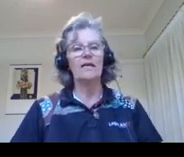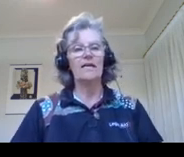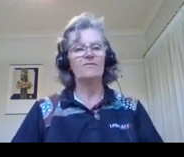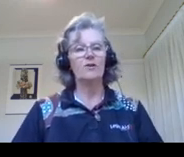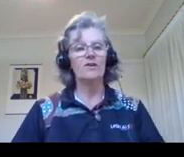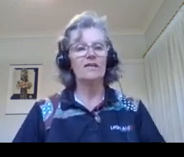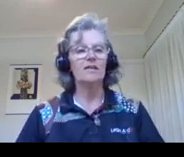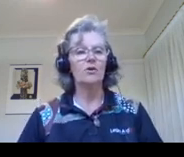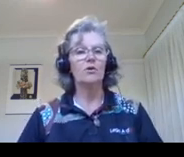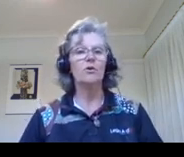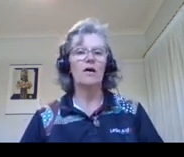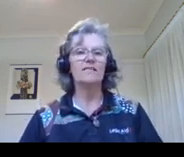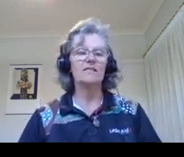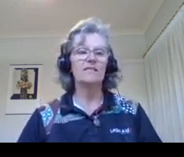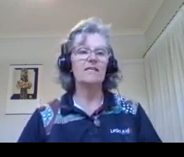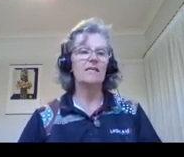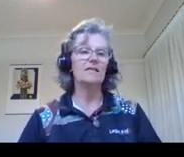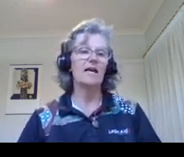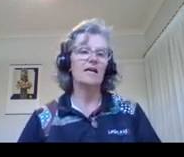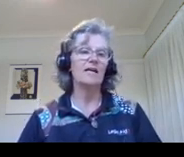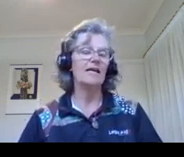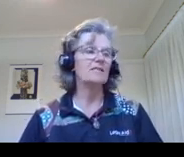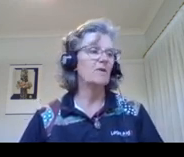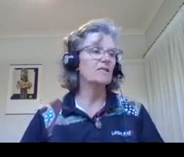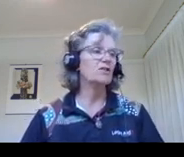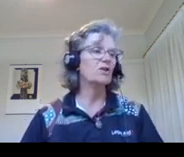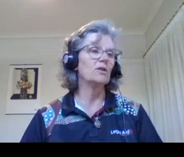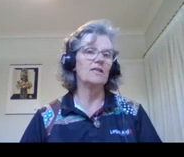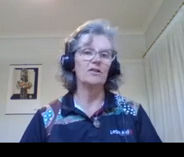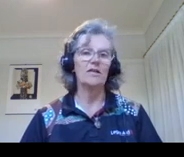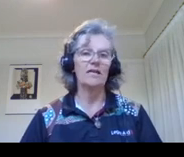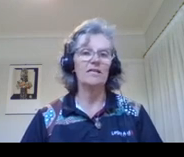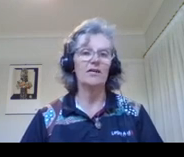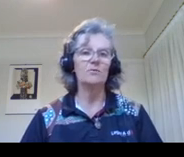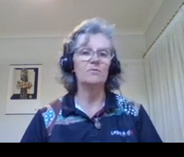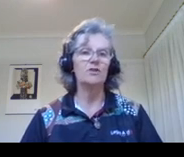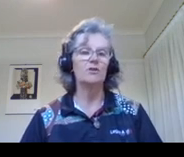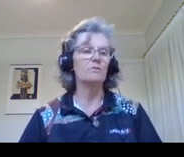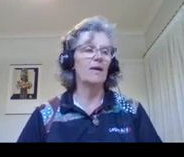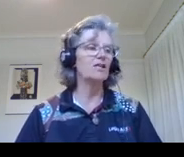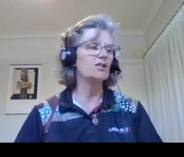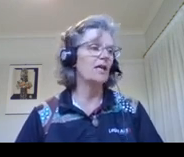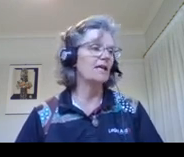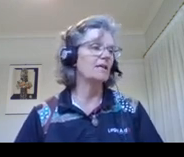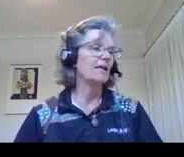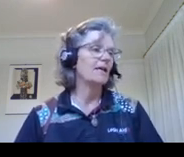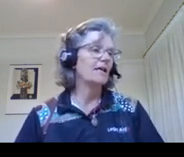if you think that your identity has been stolen and you need help to manage that the